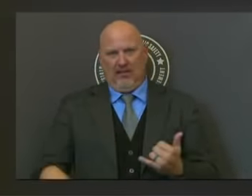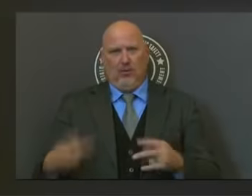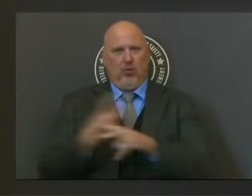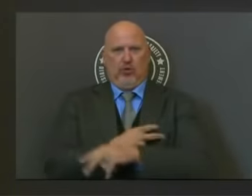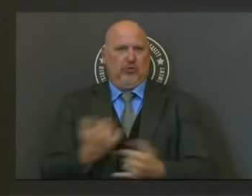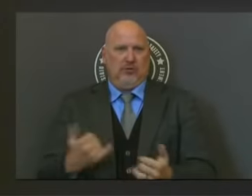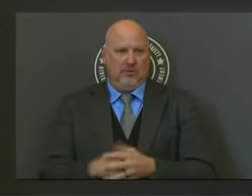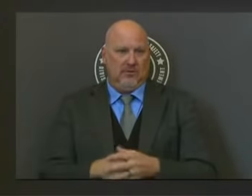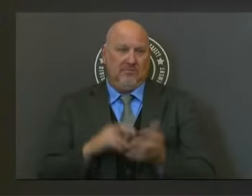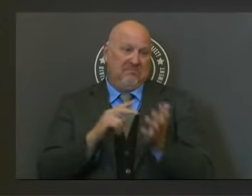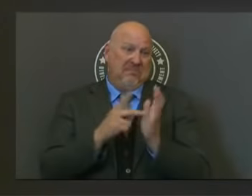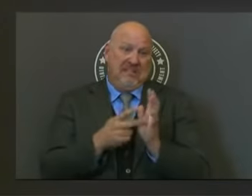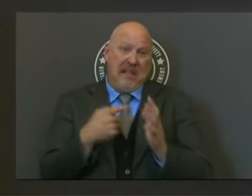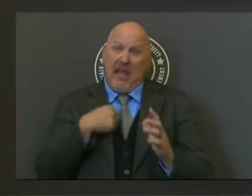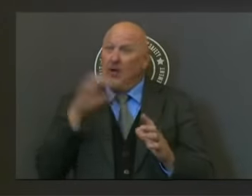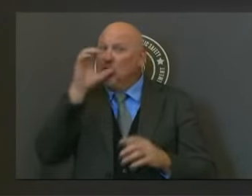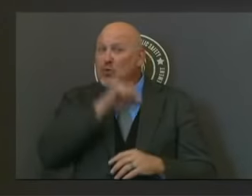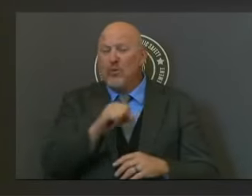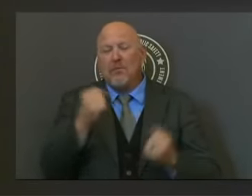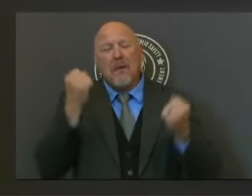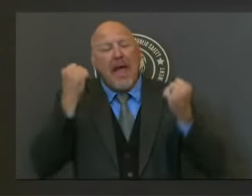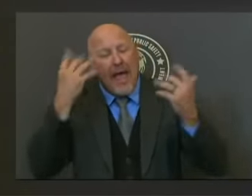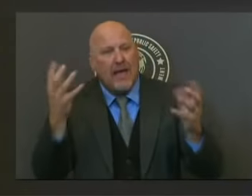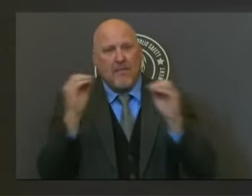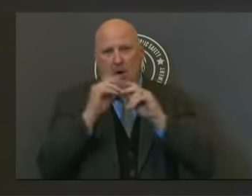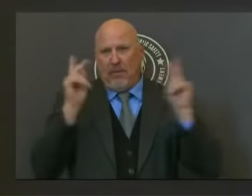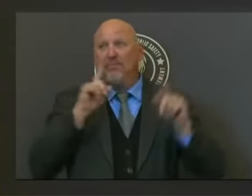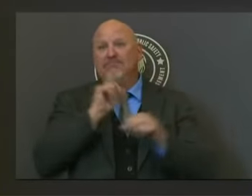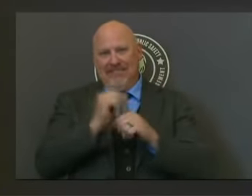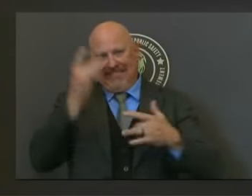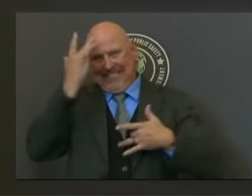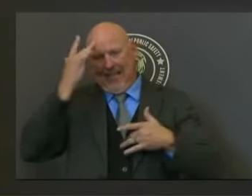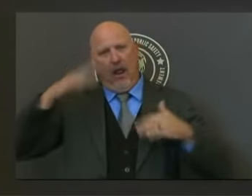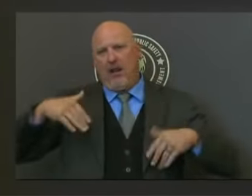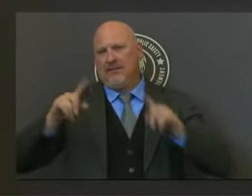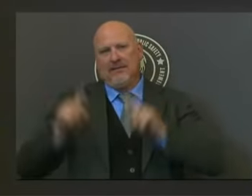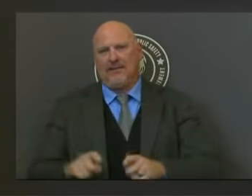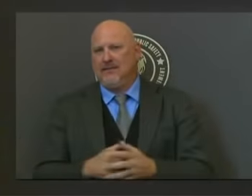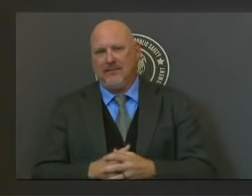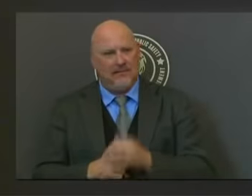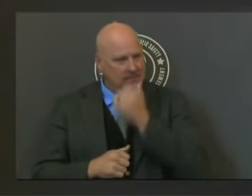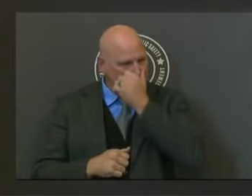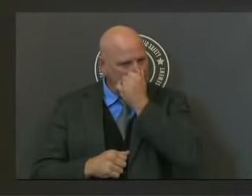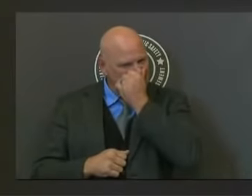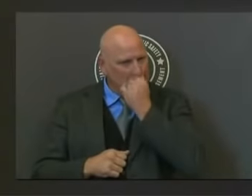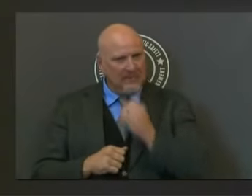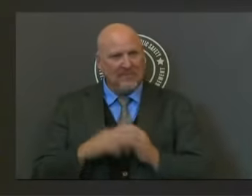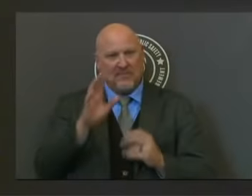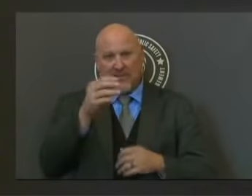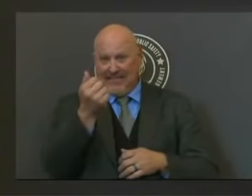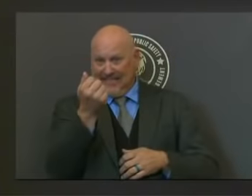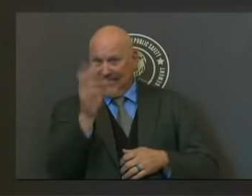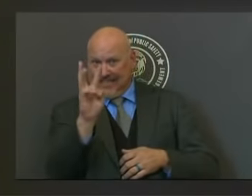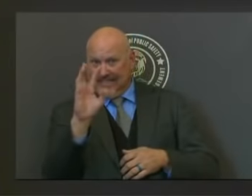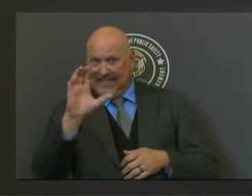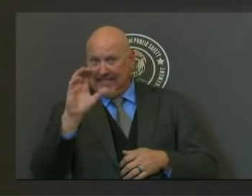we just heard that sixteen counties today is going up and